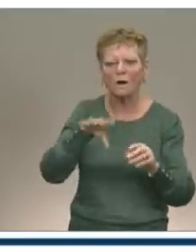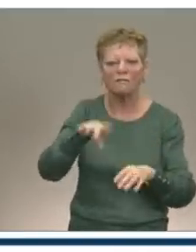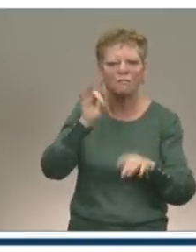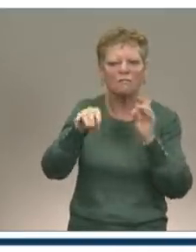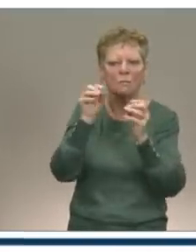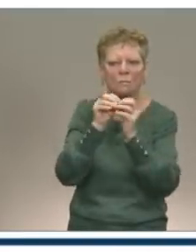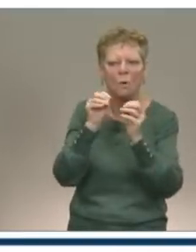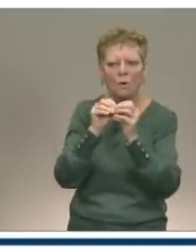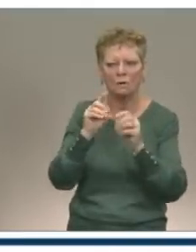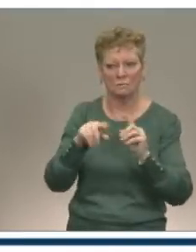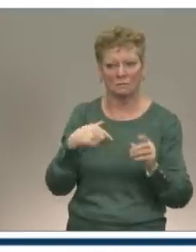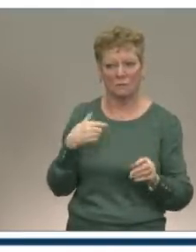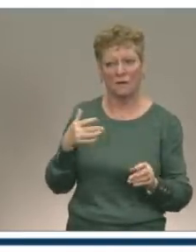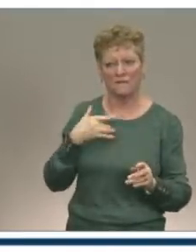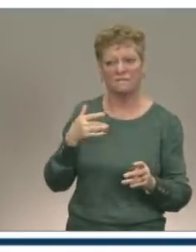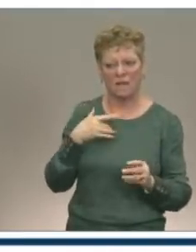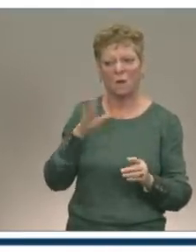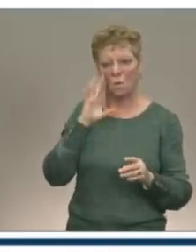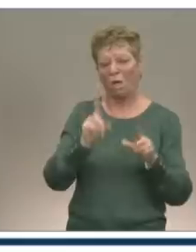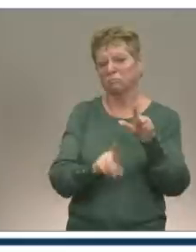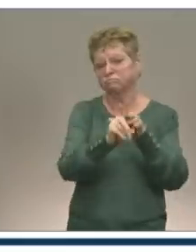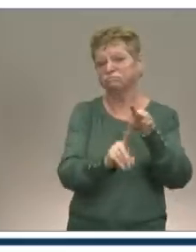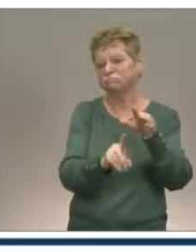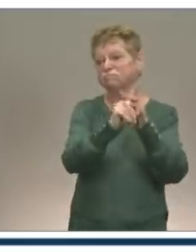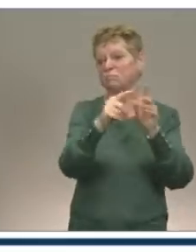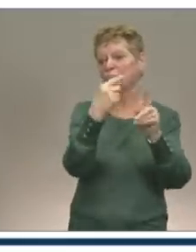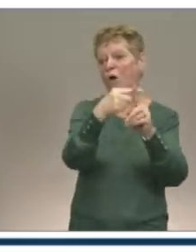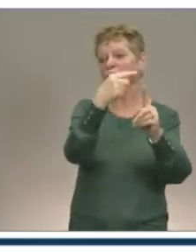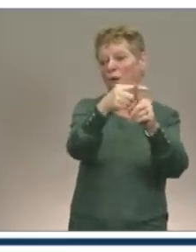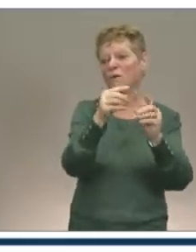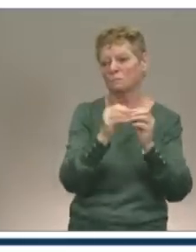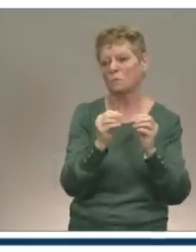expect that we're going to see more cases in in the days ahead from this dr strange is it